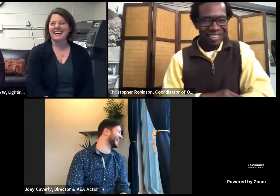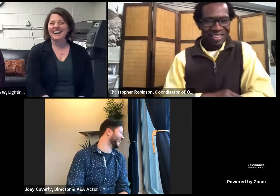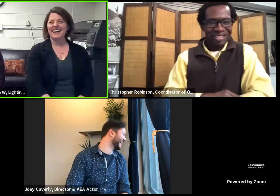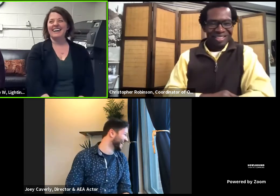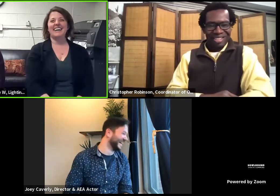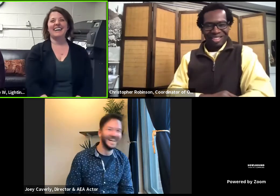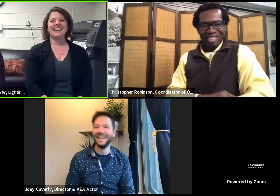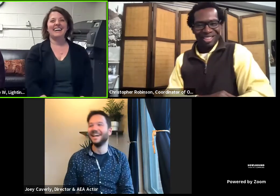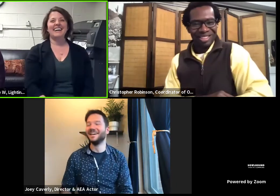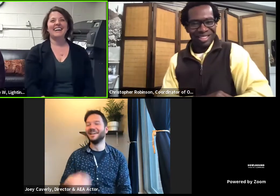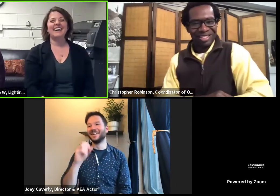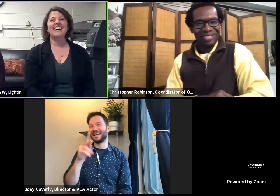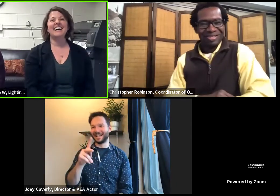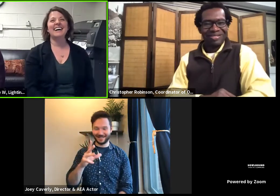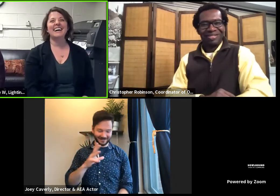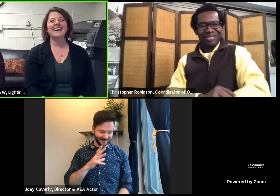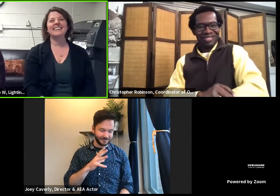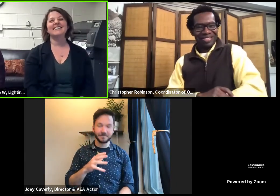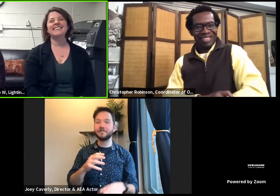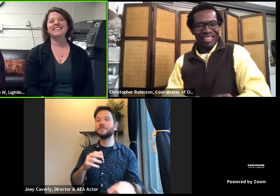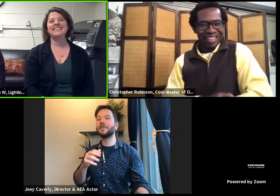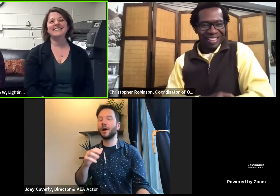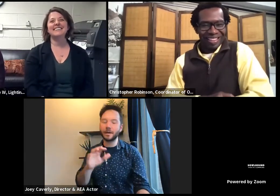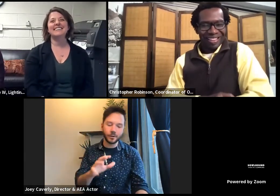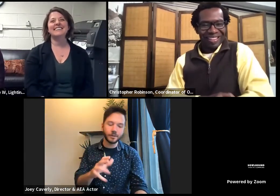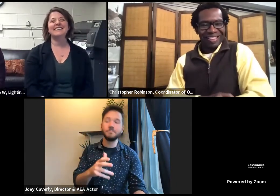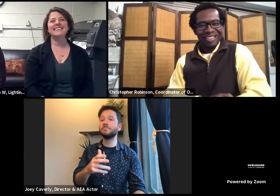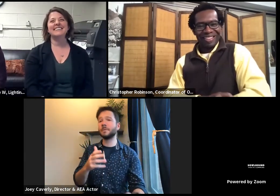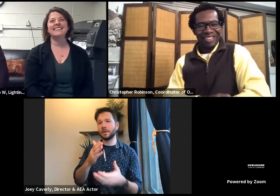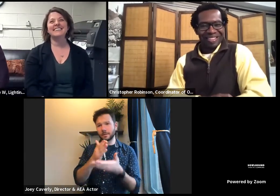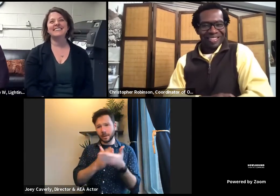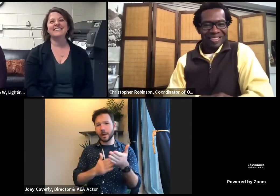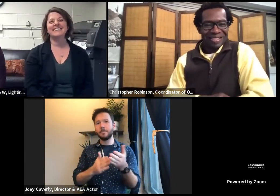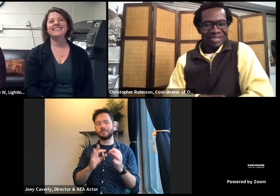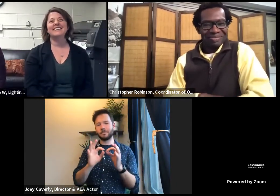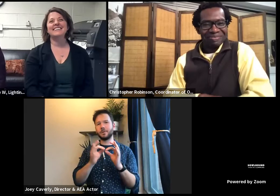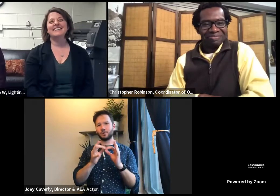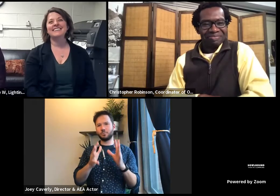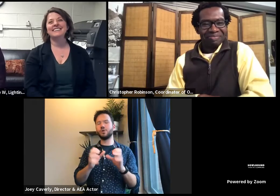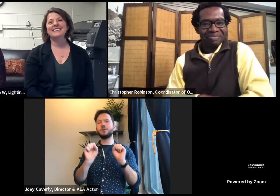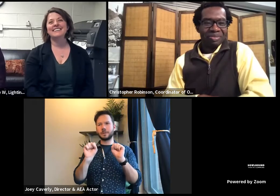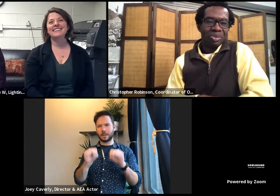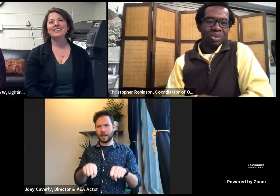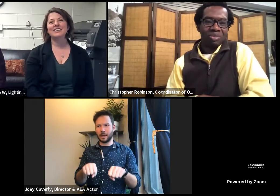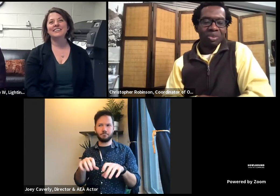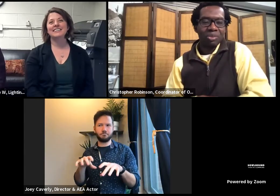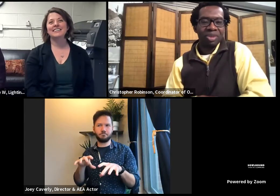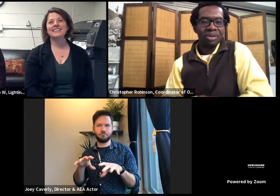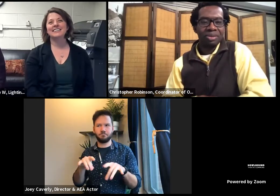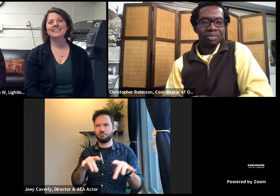Annie says, "I see Joey's ready to take over here." Well, have at it, Joey. Okay, this is Joey.